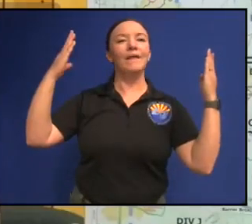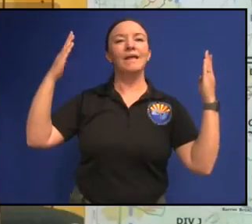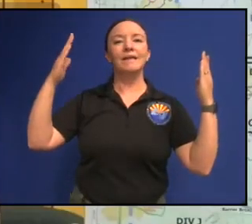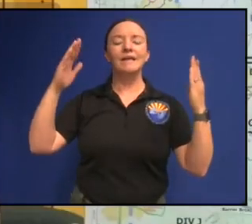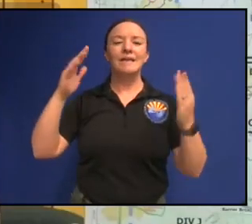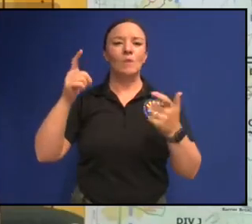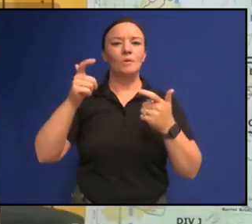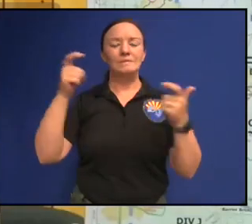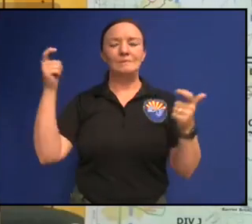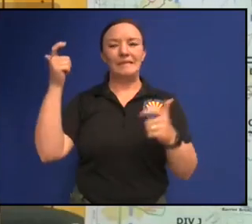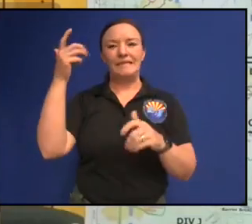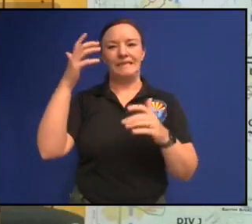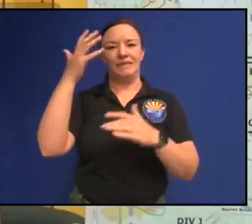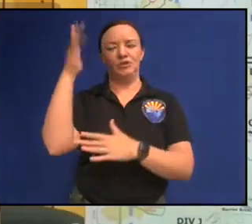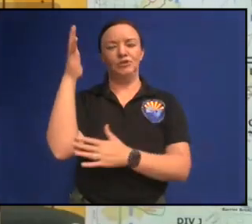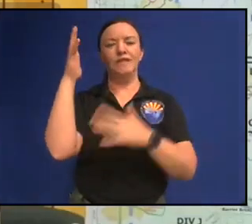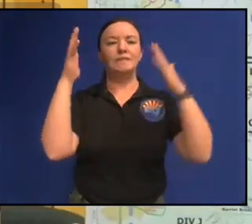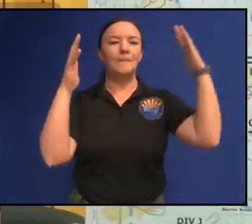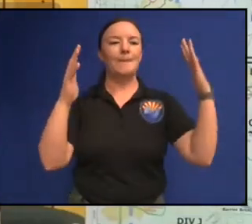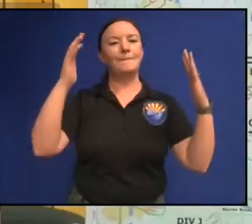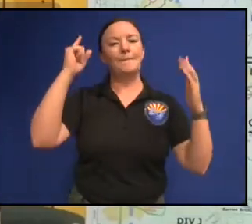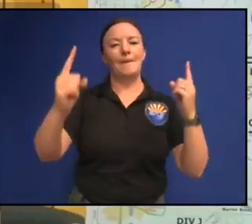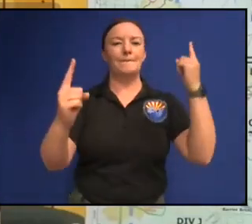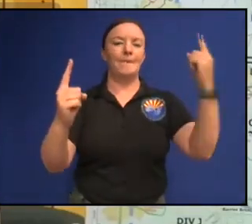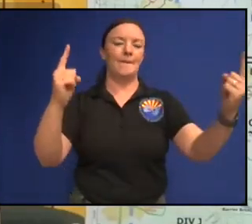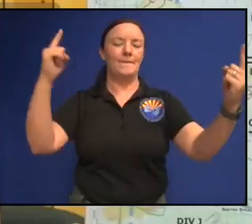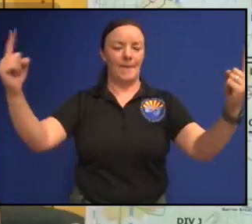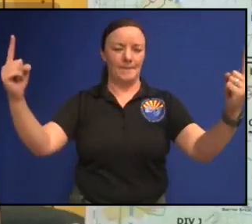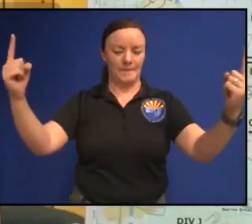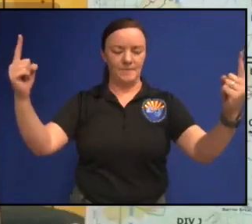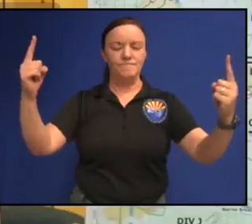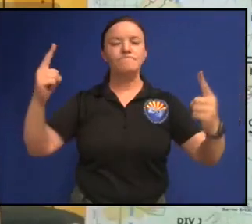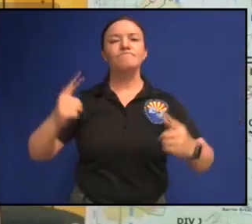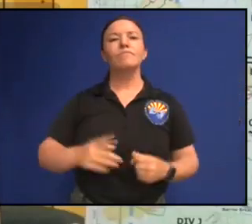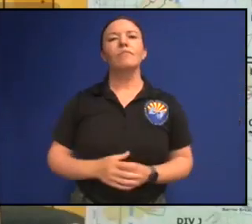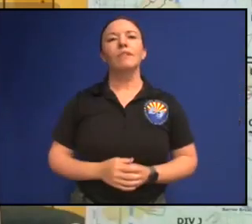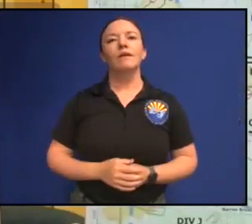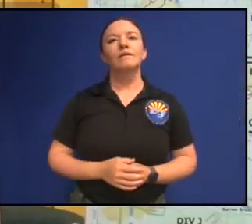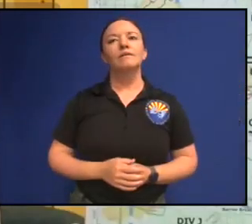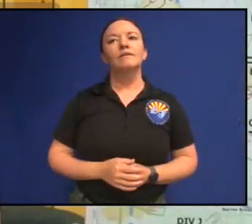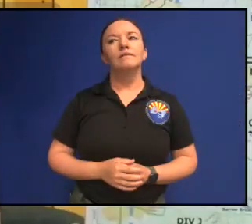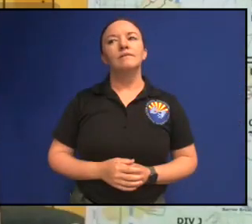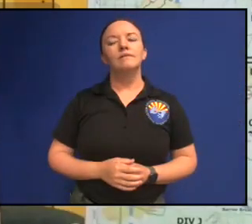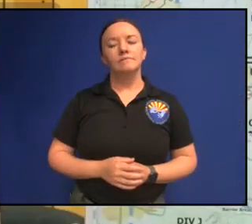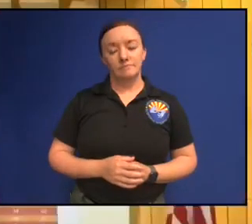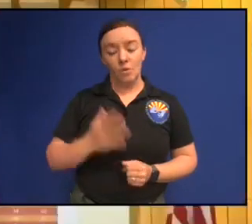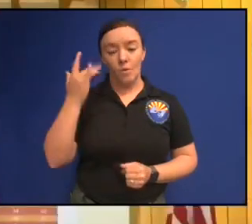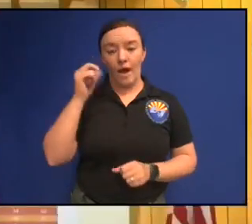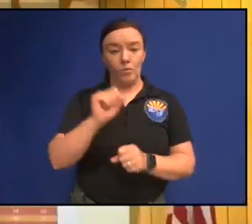WHY ARE WE WORKING SO FAR FROM THE FIRE? BECAUSE WHAT WE HAVE SEEN UP TO NOW IS THAT THIS FIRE COULD PICK UP AND MAKE A RUN AND WE WANT TO BE READY.